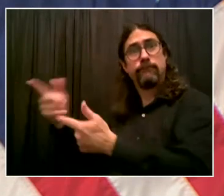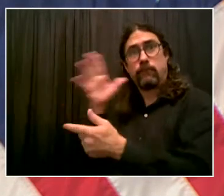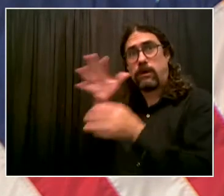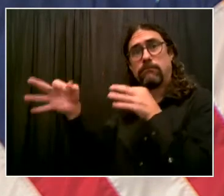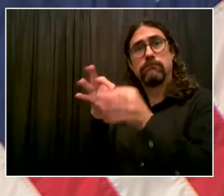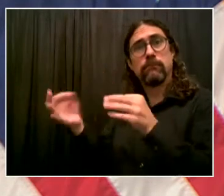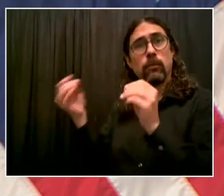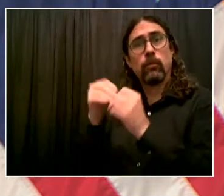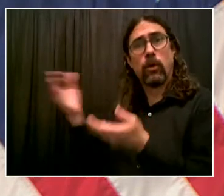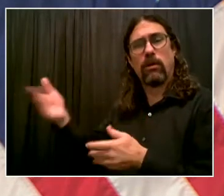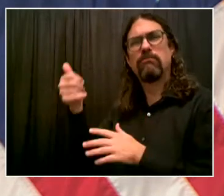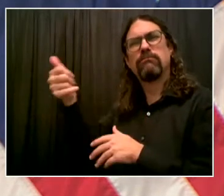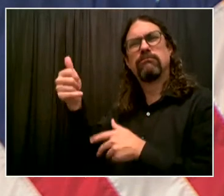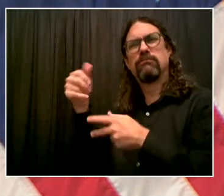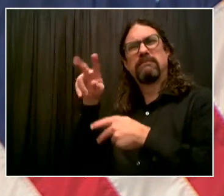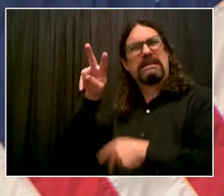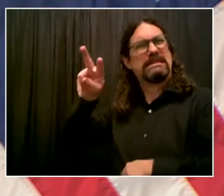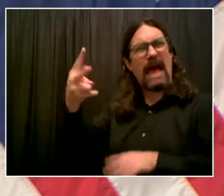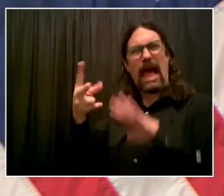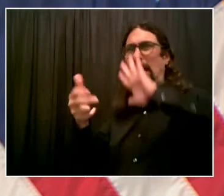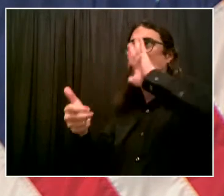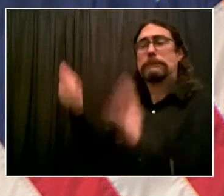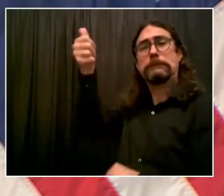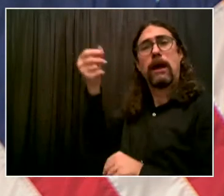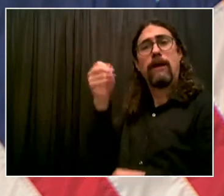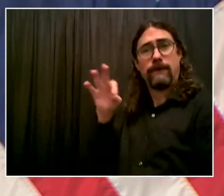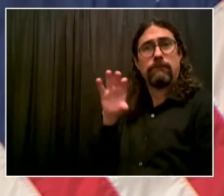RODNEY HARRISON.